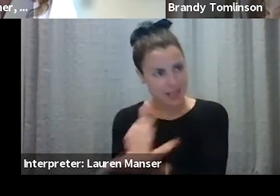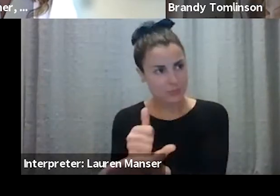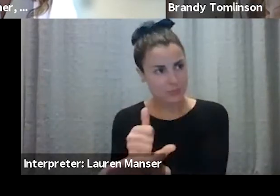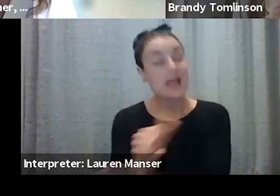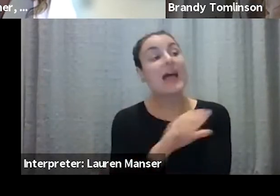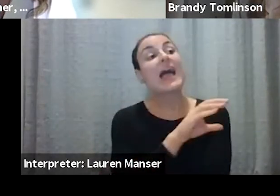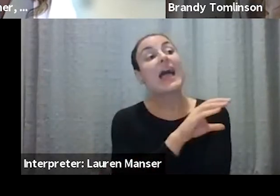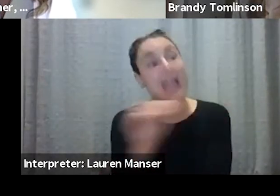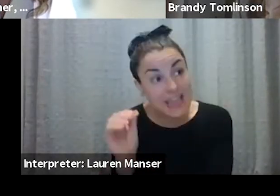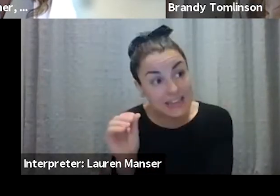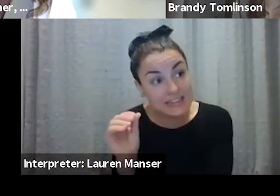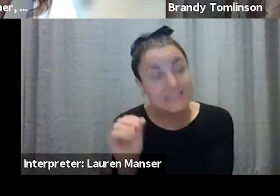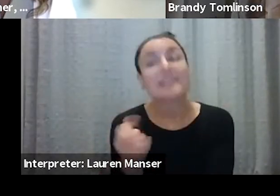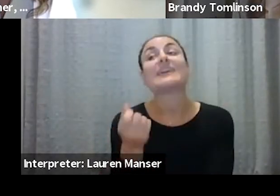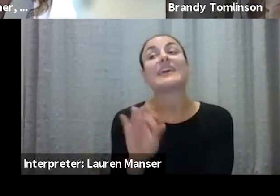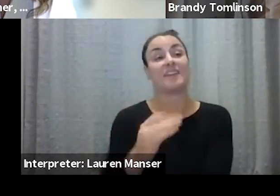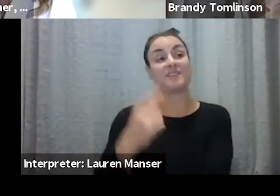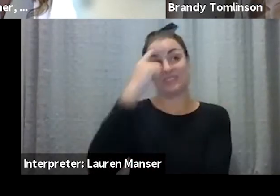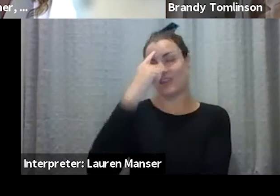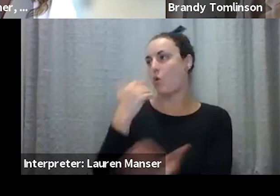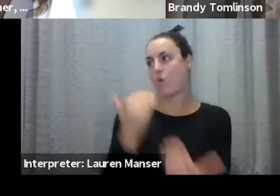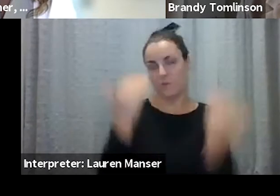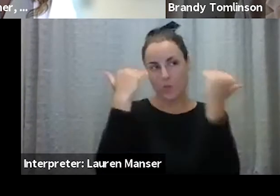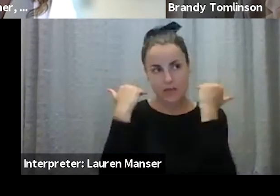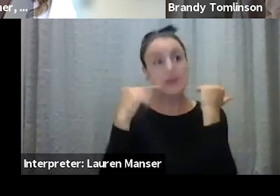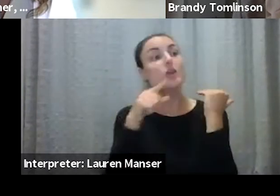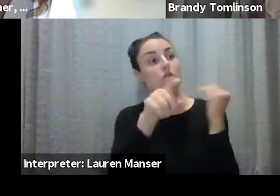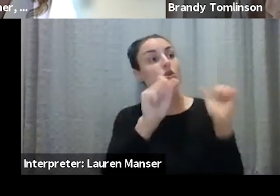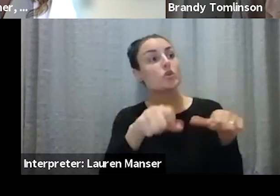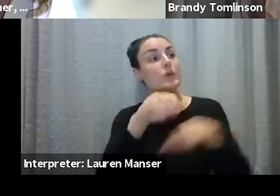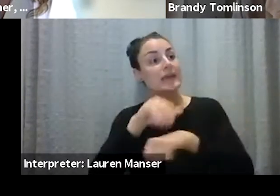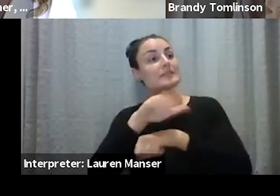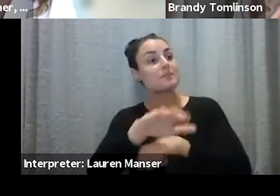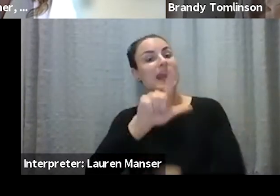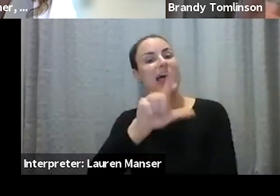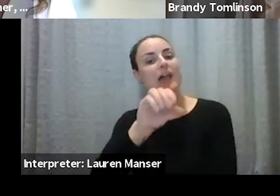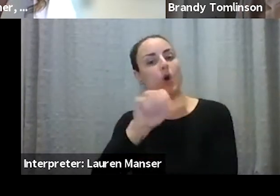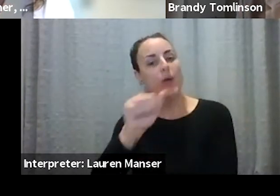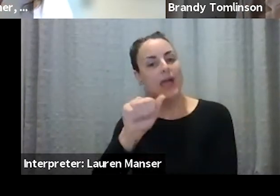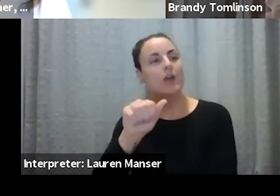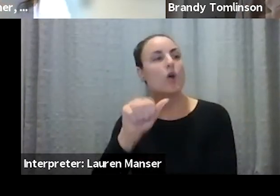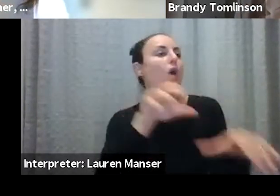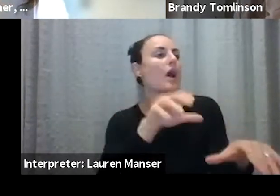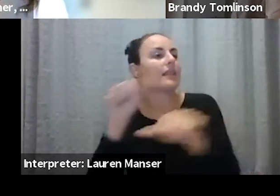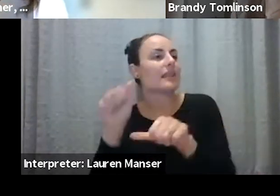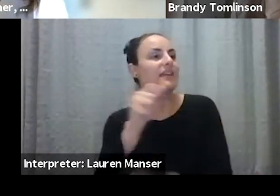as a reasonable accommodation. And the reason why it's so important to look or even consider a leave of absence